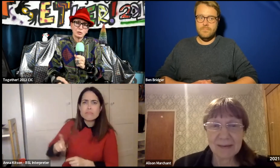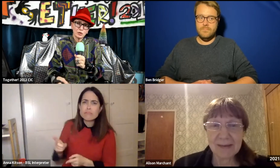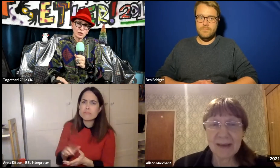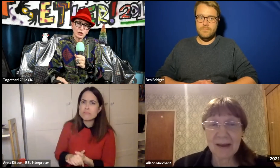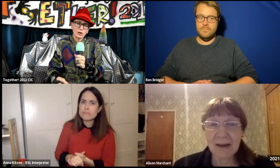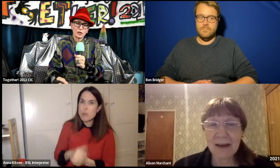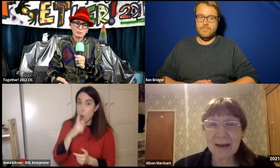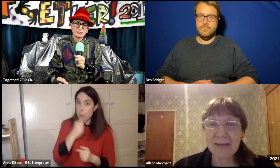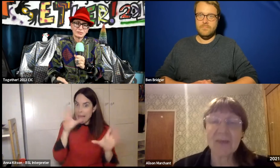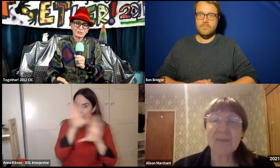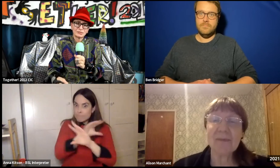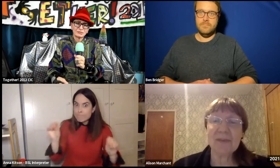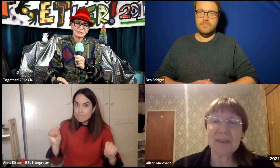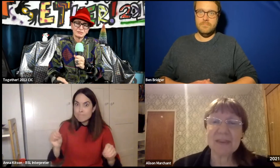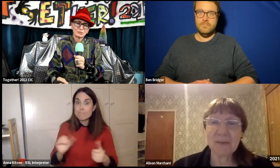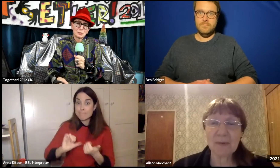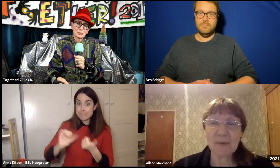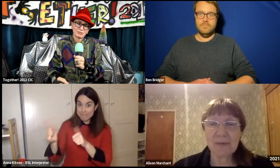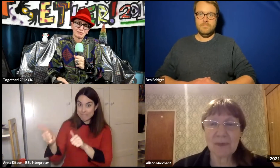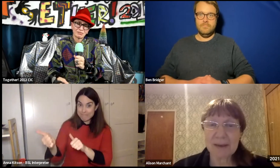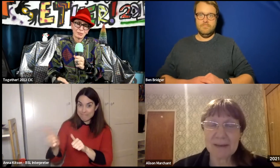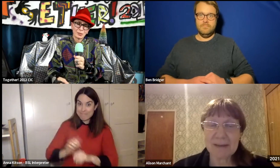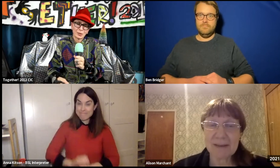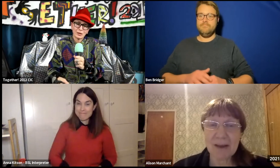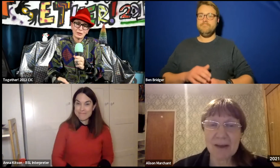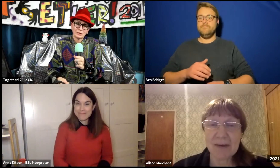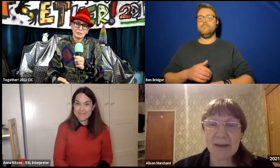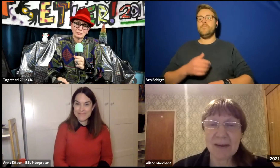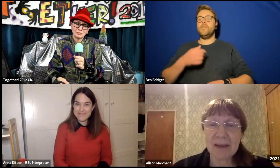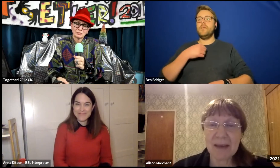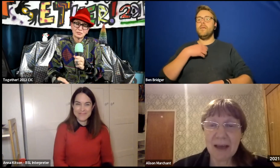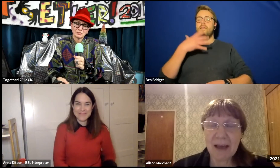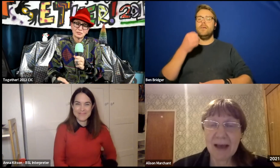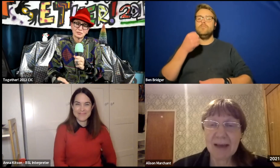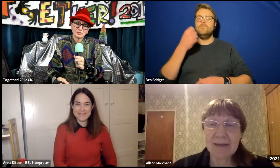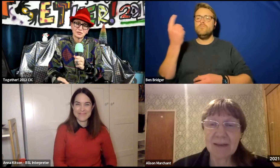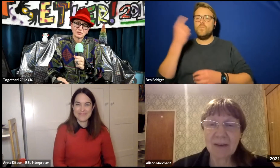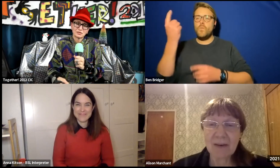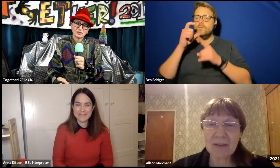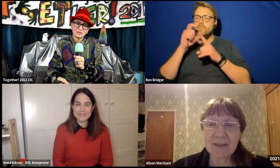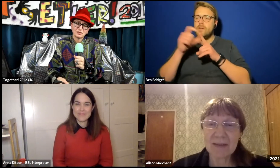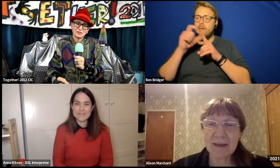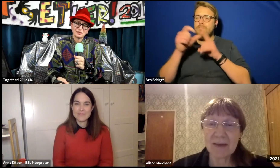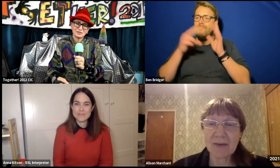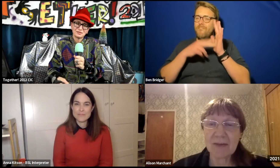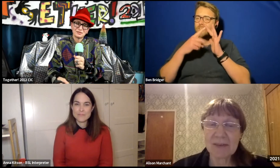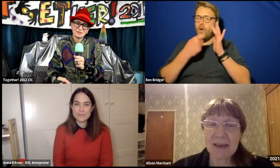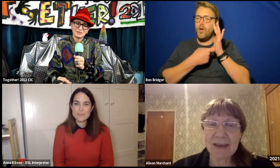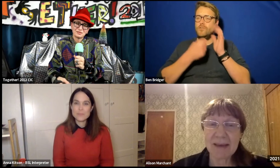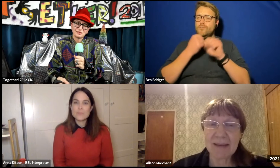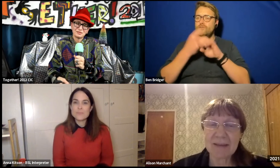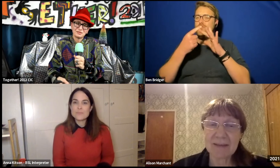I had Virginia Woolf's writer diary, I crossed out all the text apart